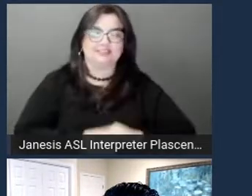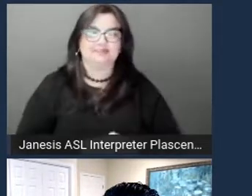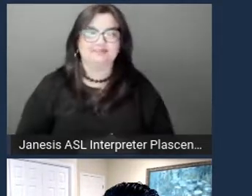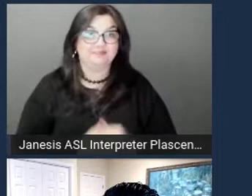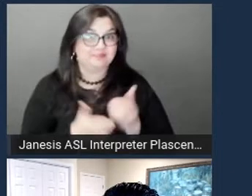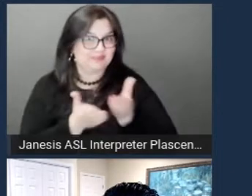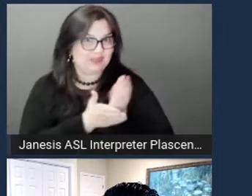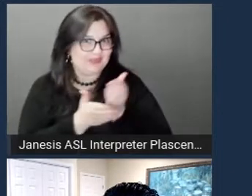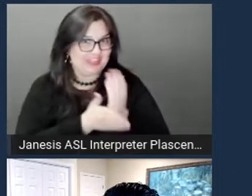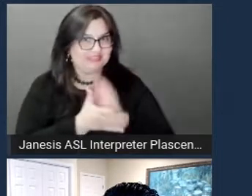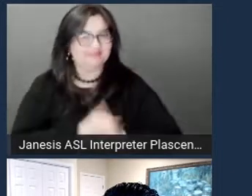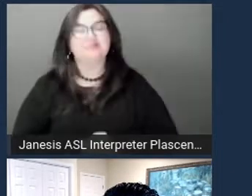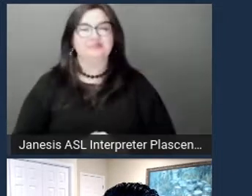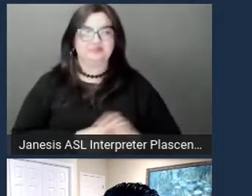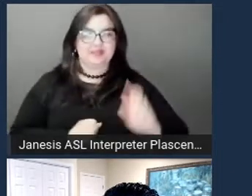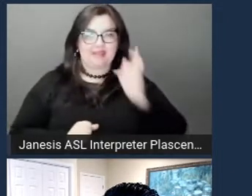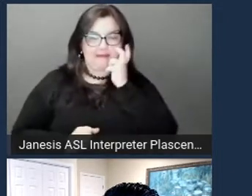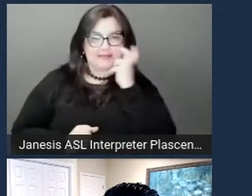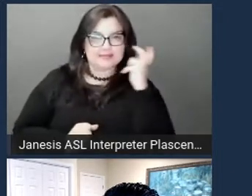So, I see that for nopCommerce,